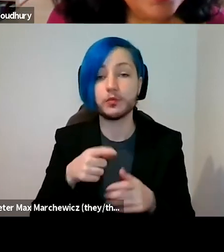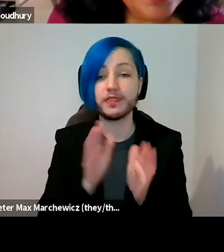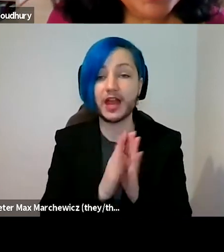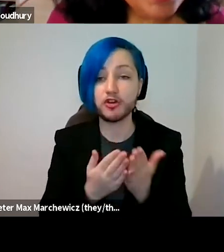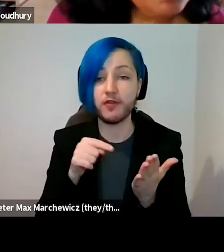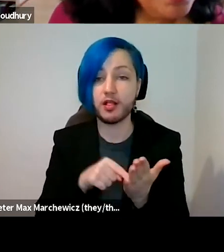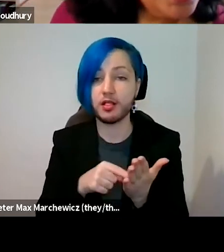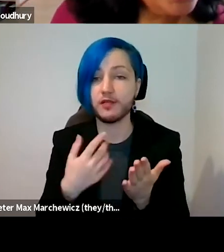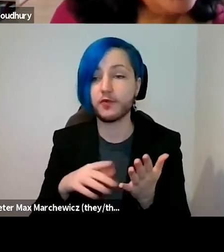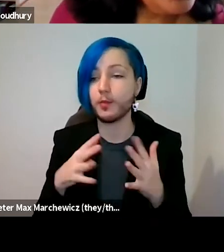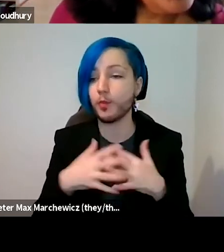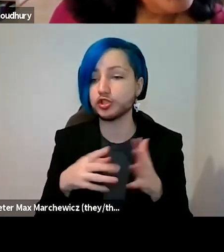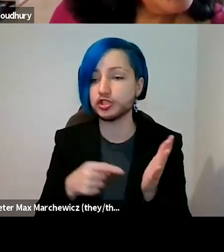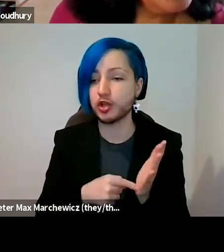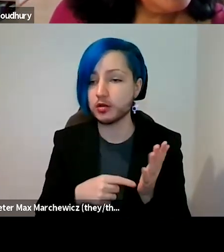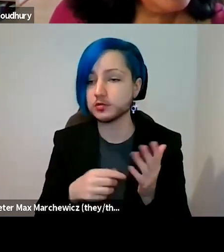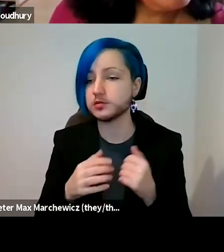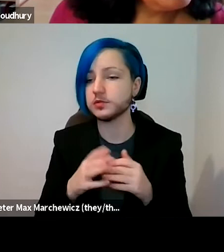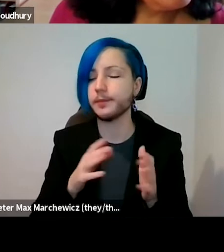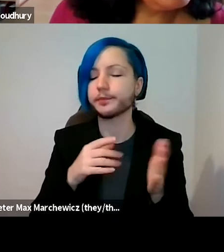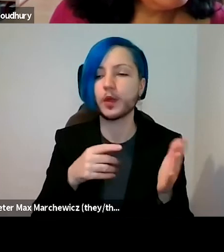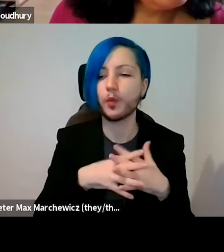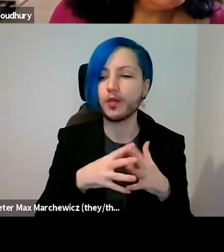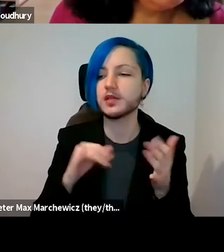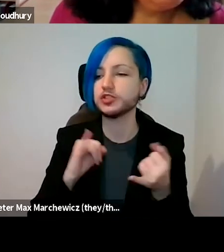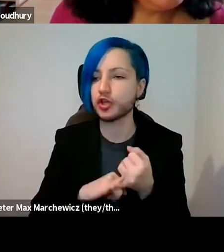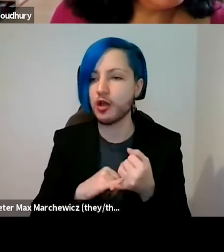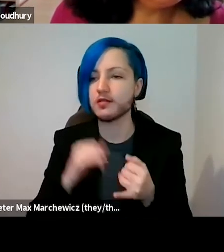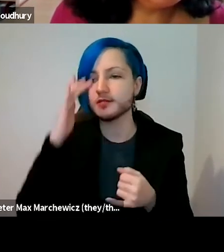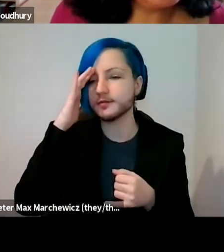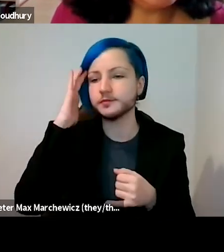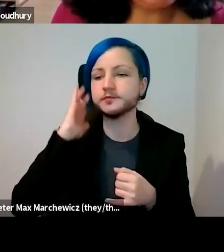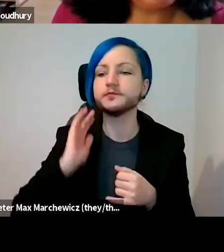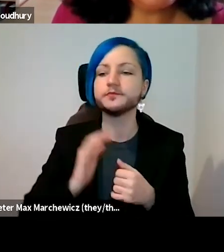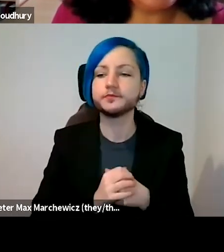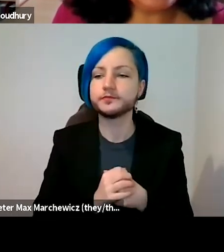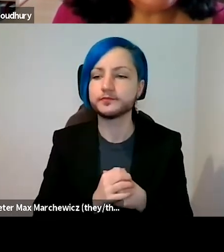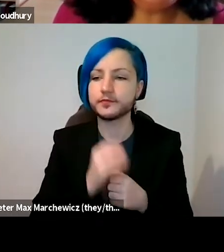and let me share a picture of the cover of the book at that point, St. Ronan's Well.